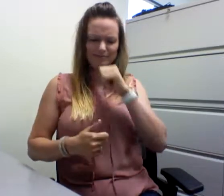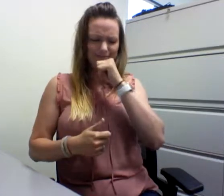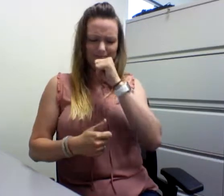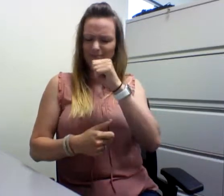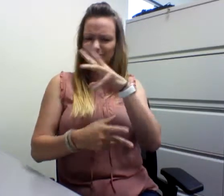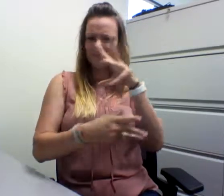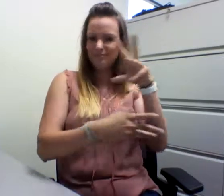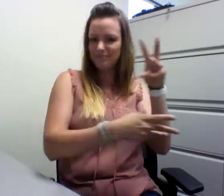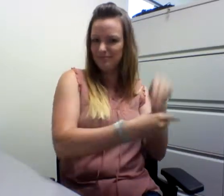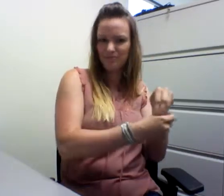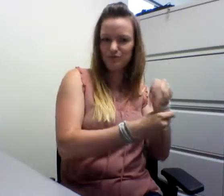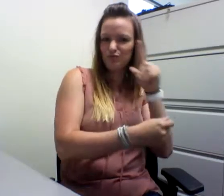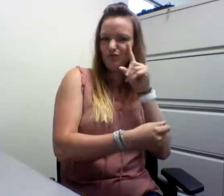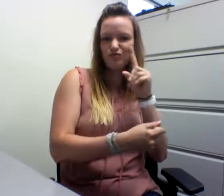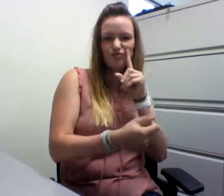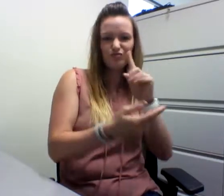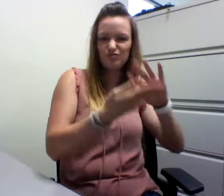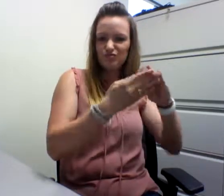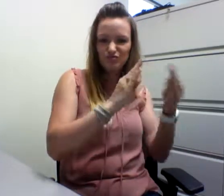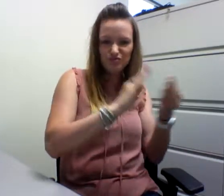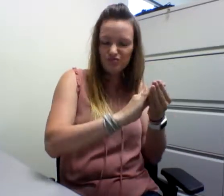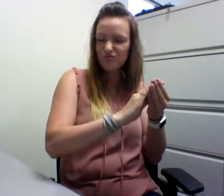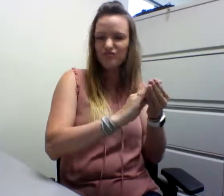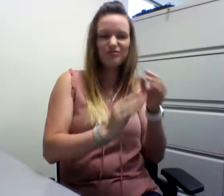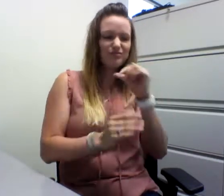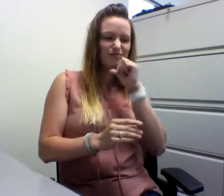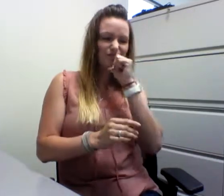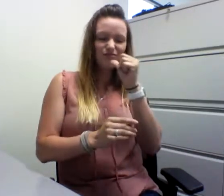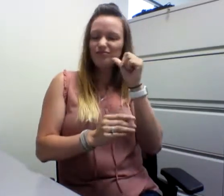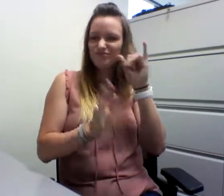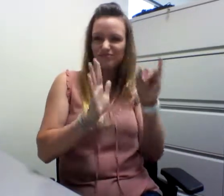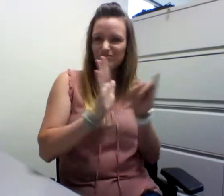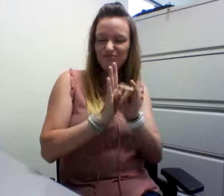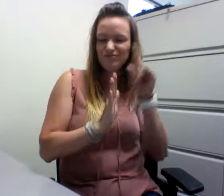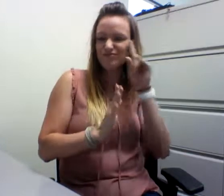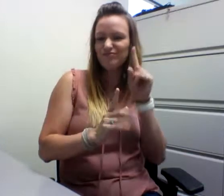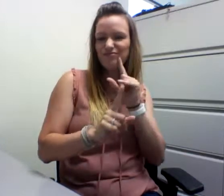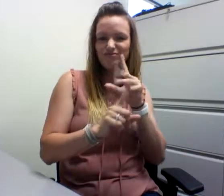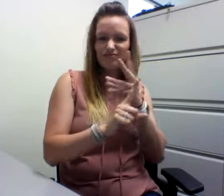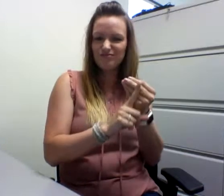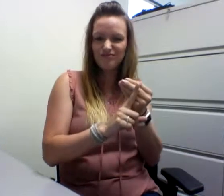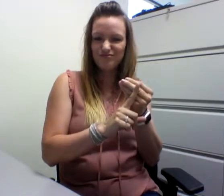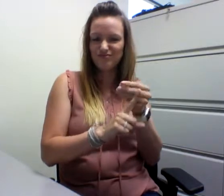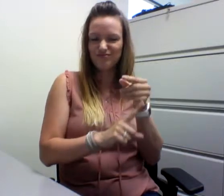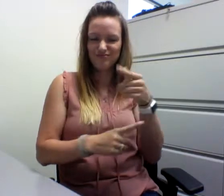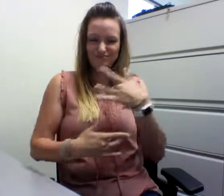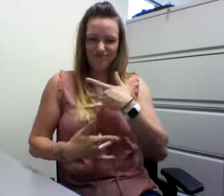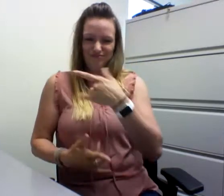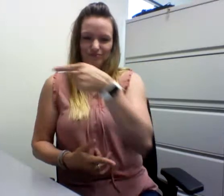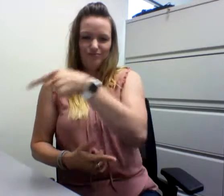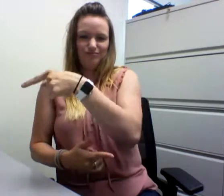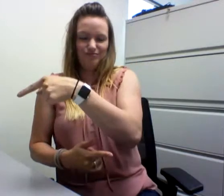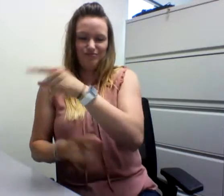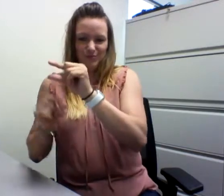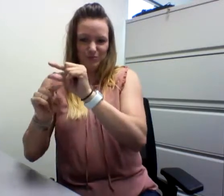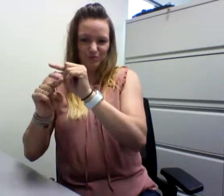not involved in Deaf do not identify with Deaf culture